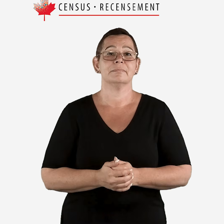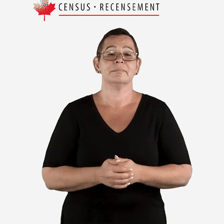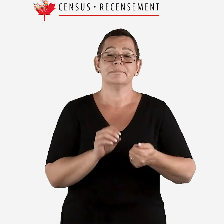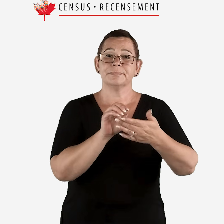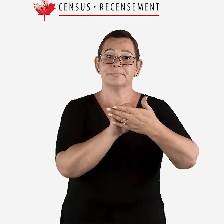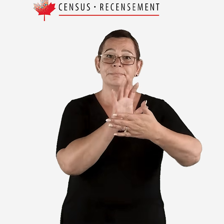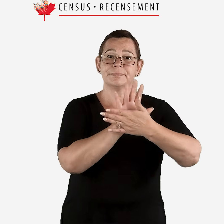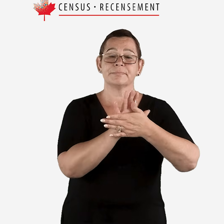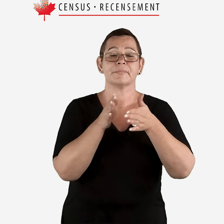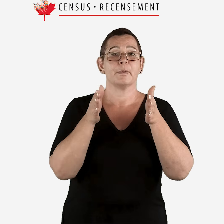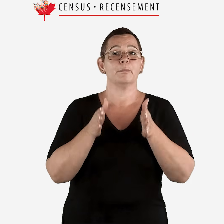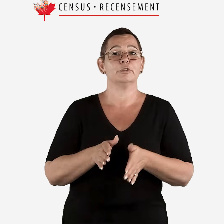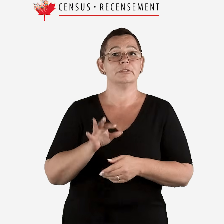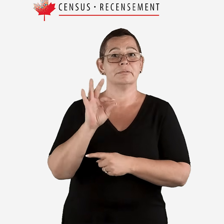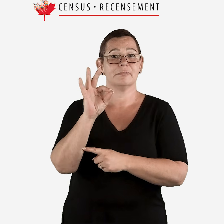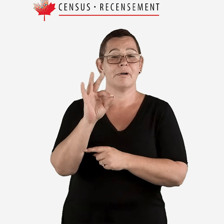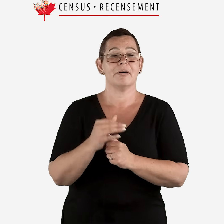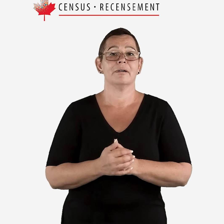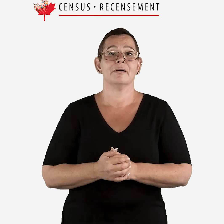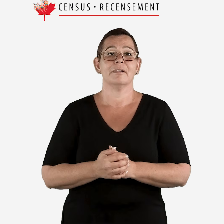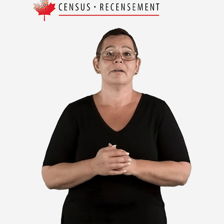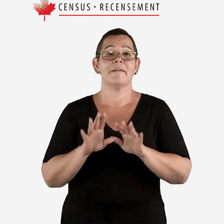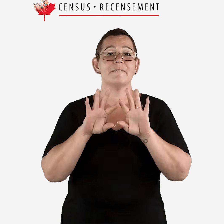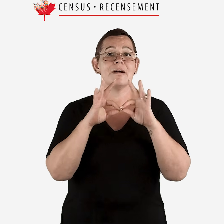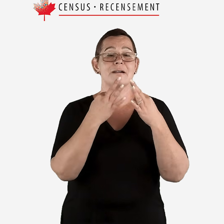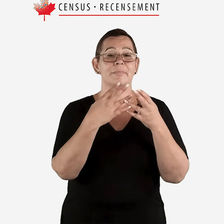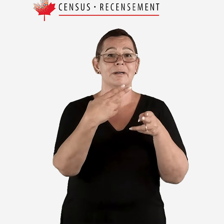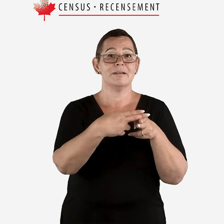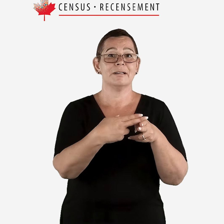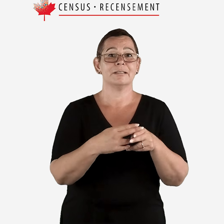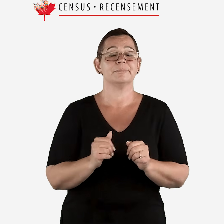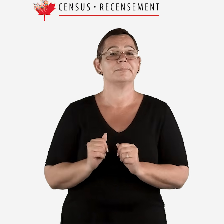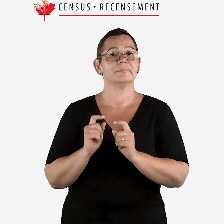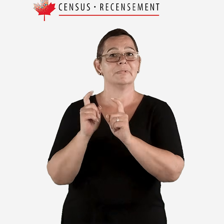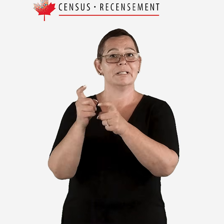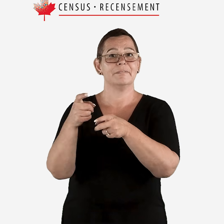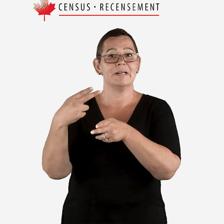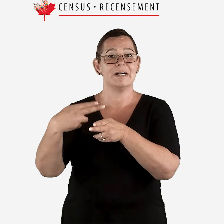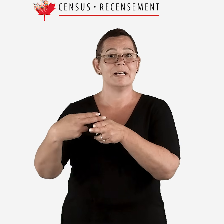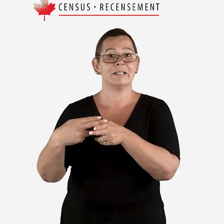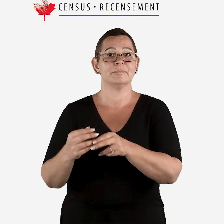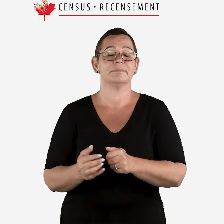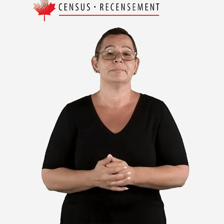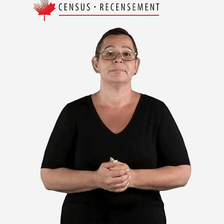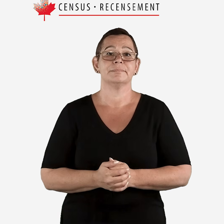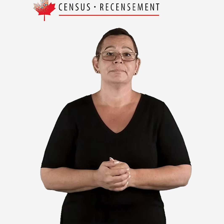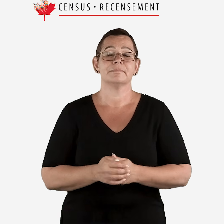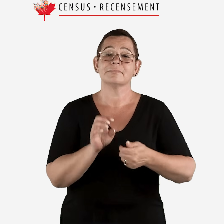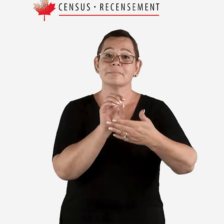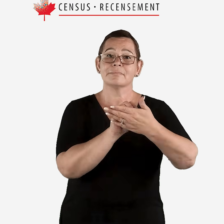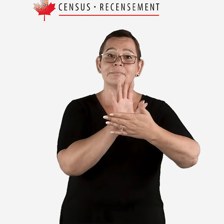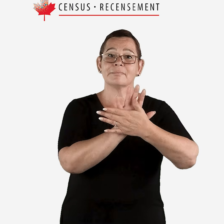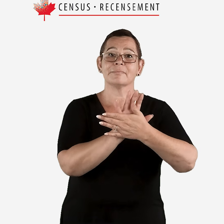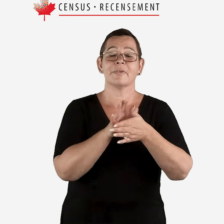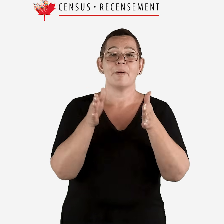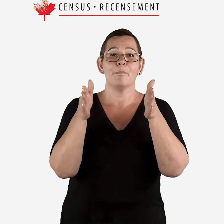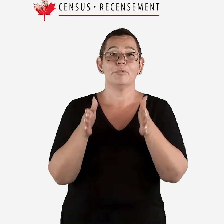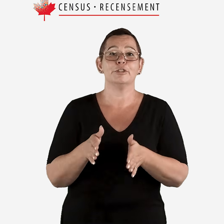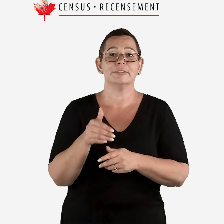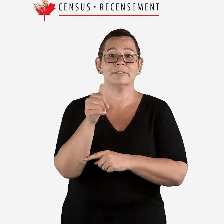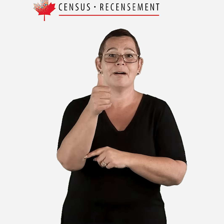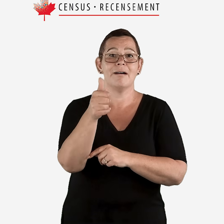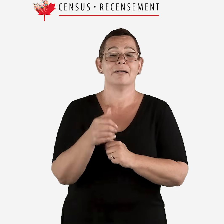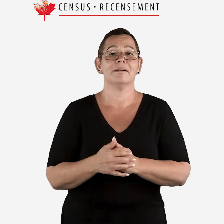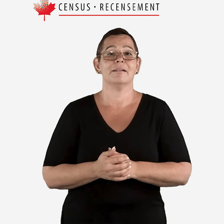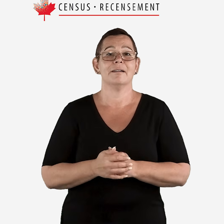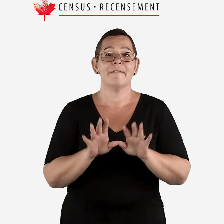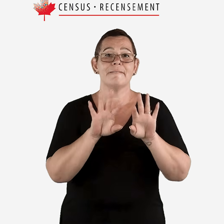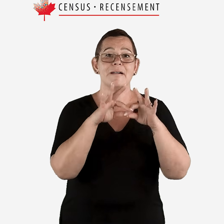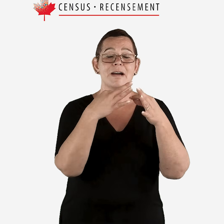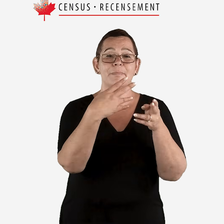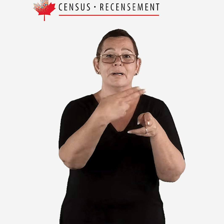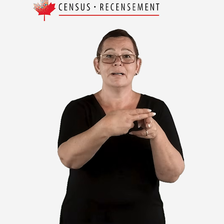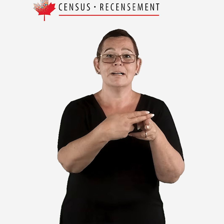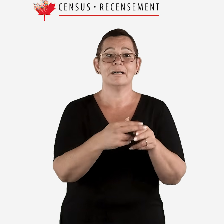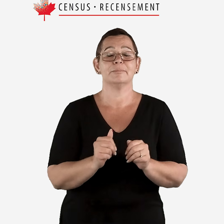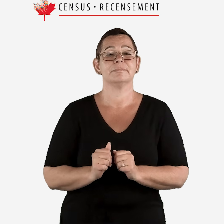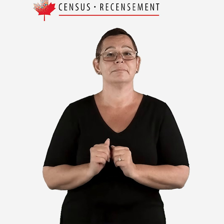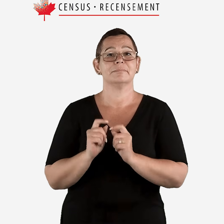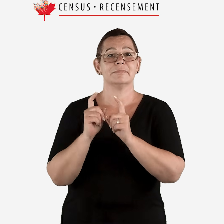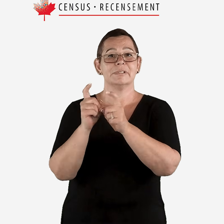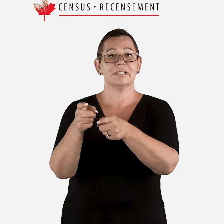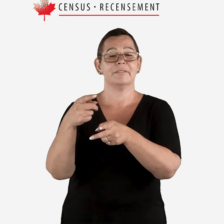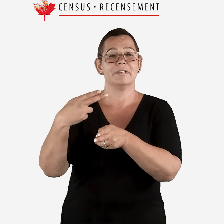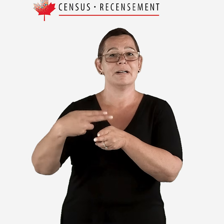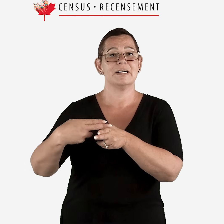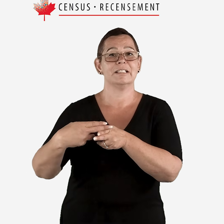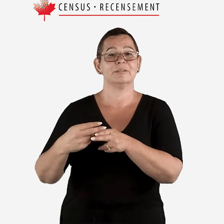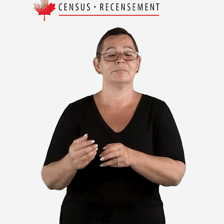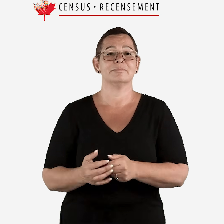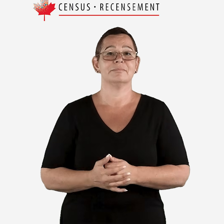Write-in field: Person 9: Family name(s), Given name(s) Write-in field: Person 10: Family name(s), Given name(s)